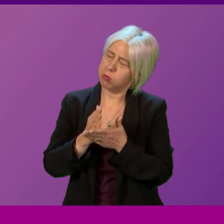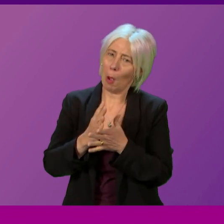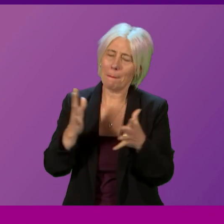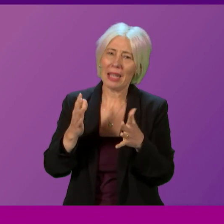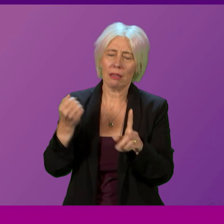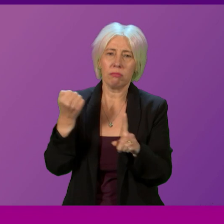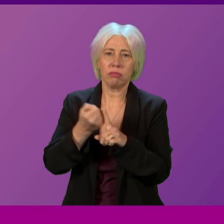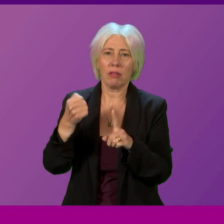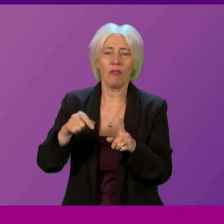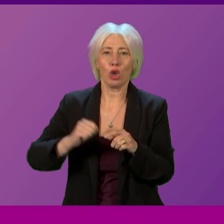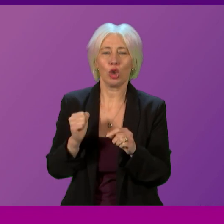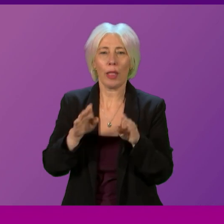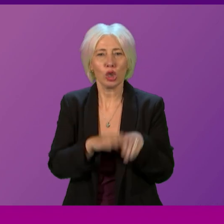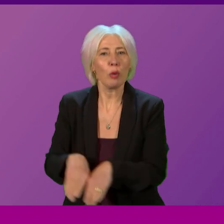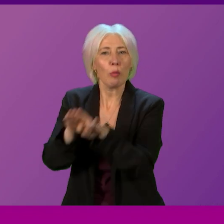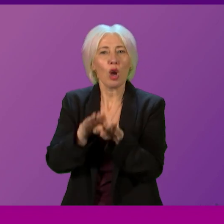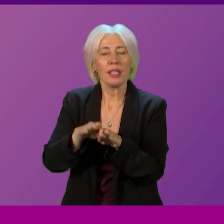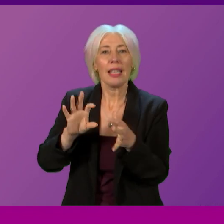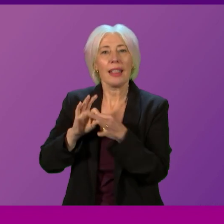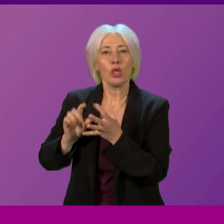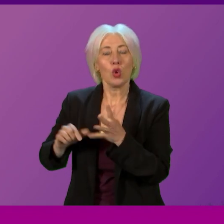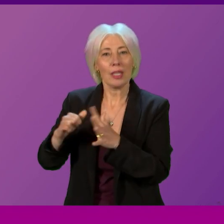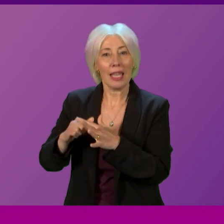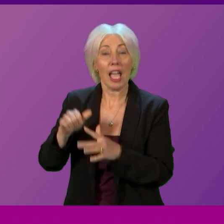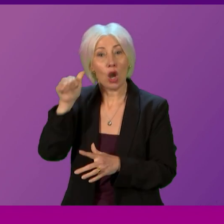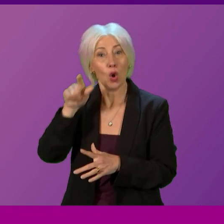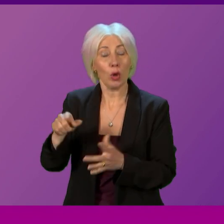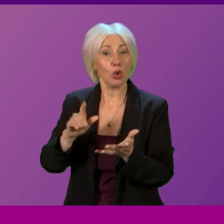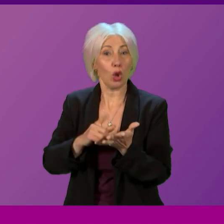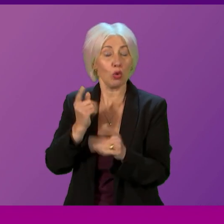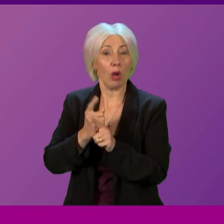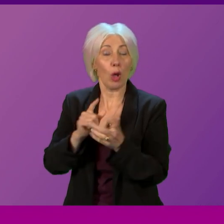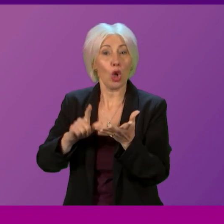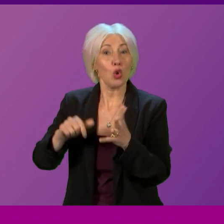in particular, as the First Minister says, for the notion of the UK being a voluntary partnership of nations.